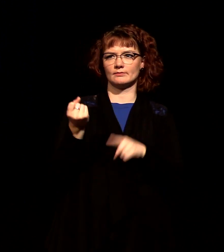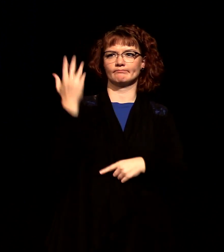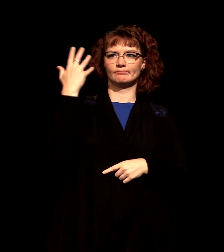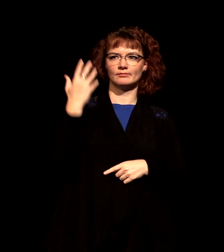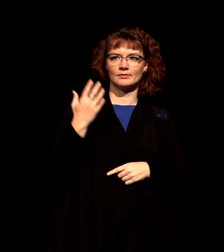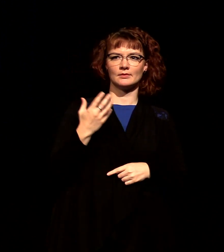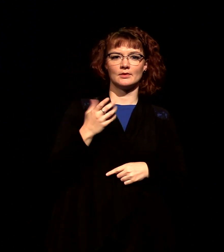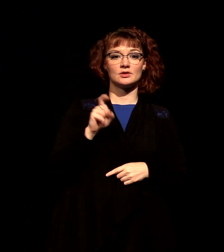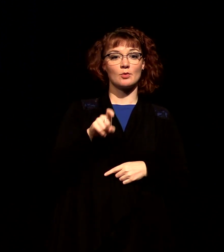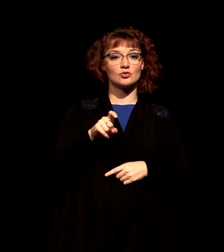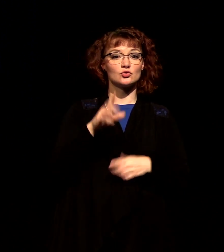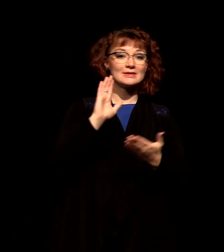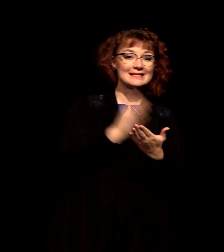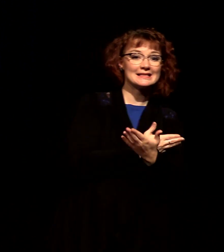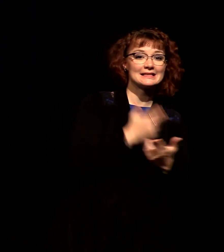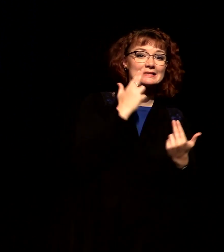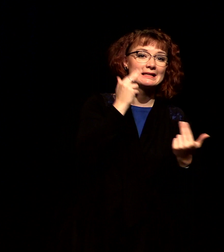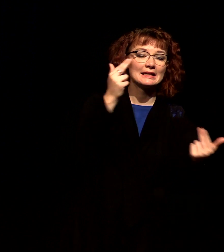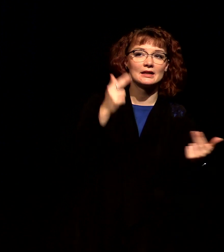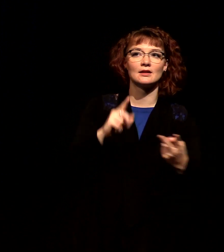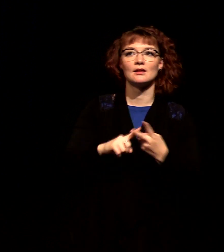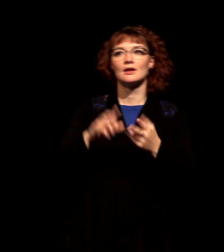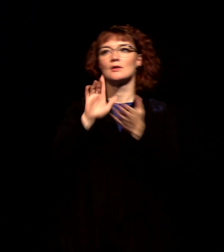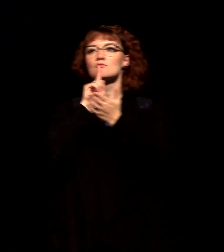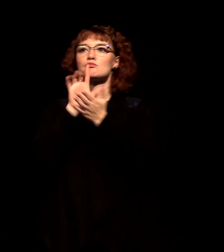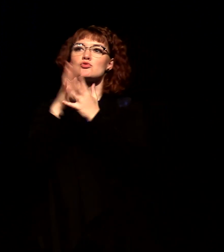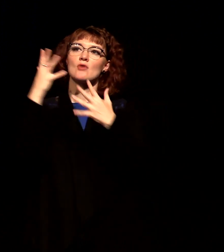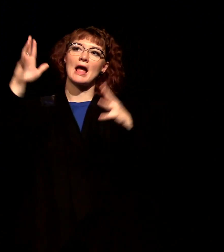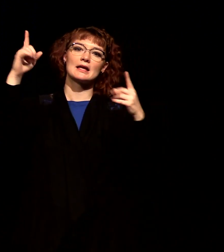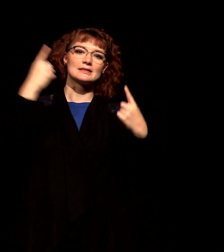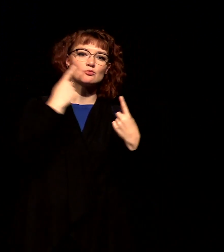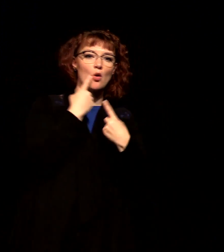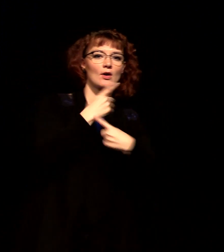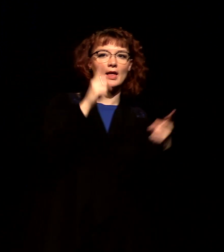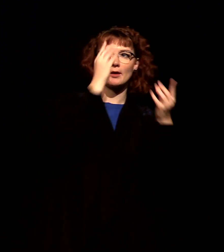recognize, give, bring, and worship. It's pretty obvious